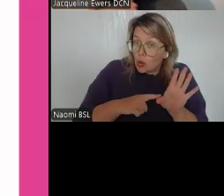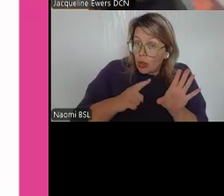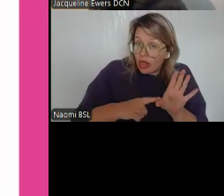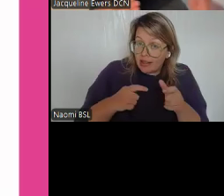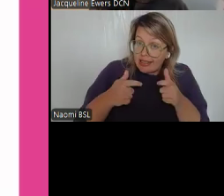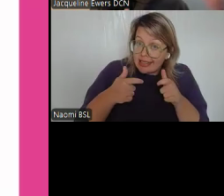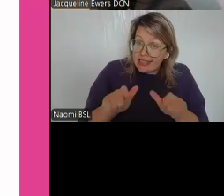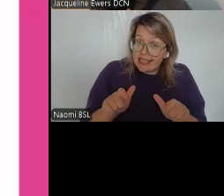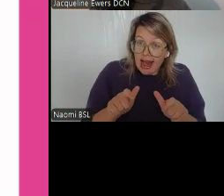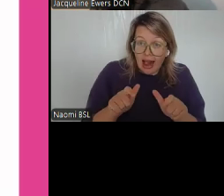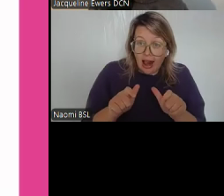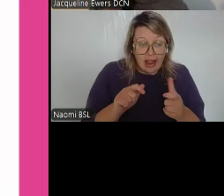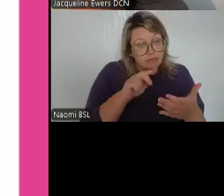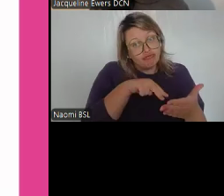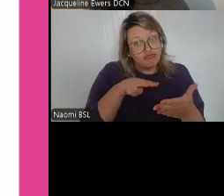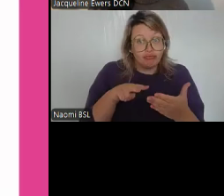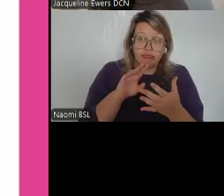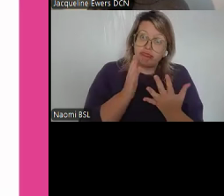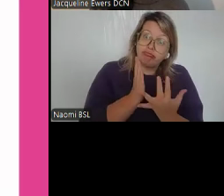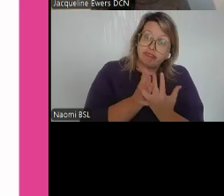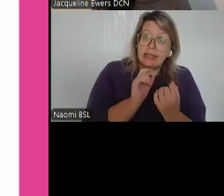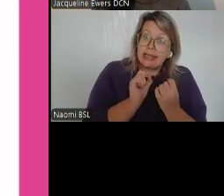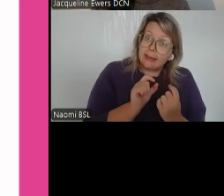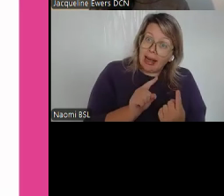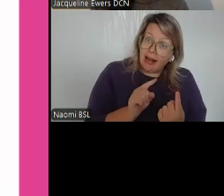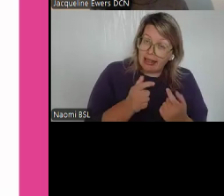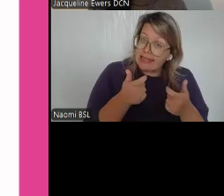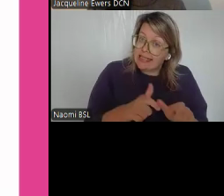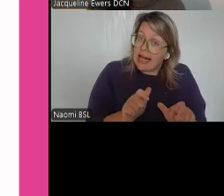at the same level as older age audiences.